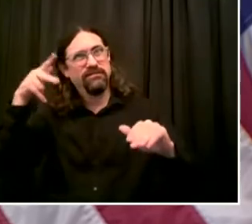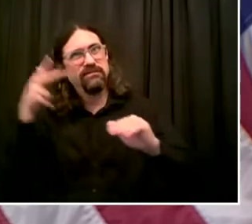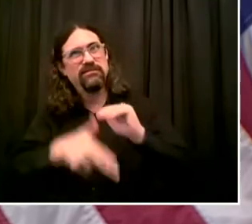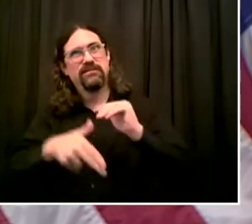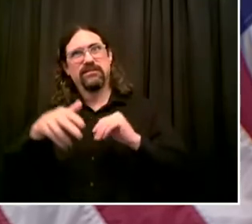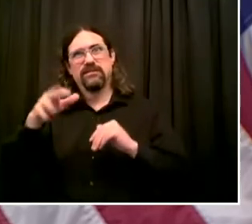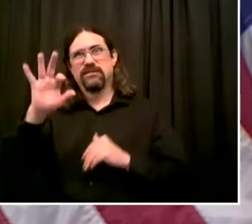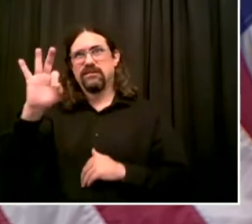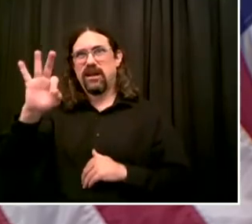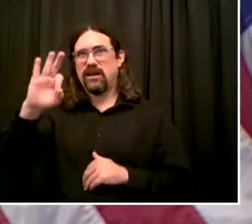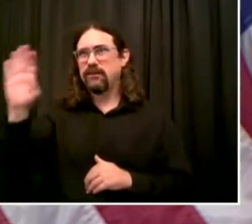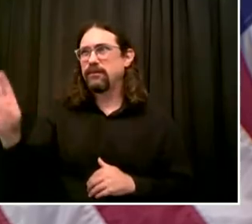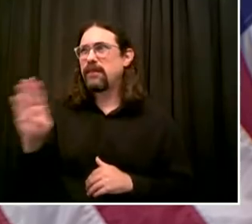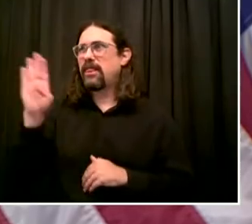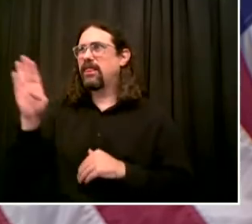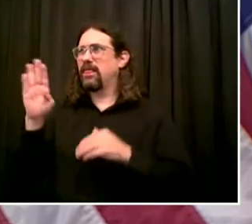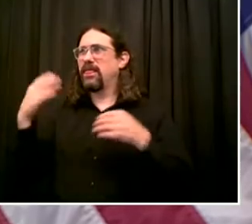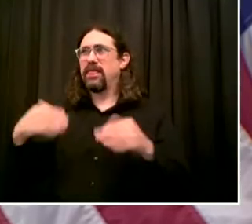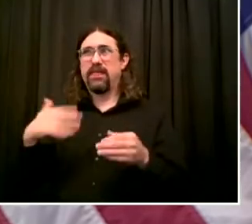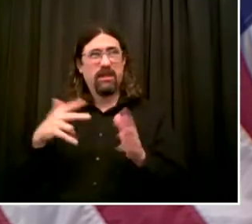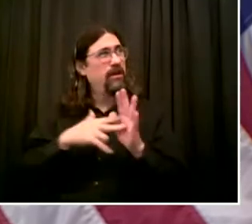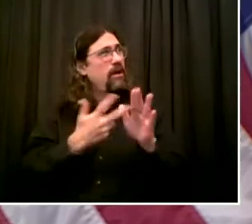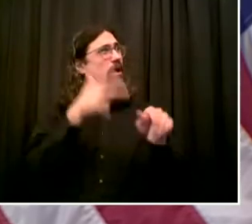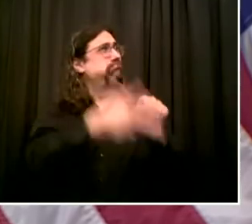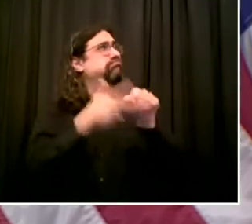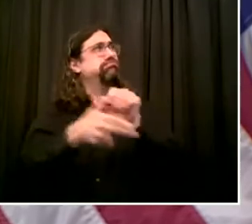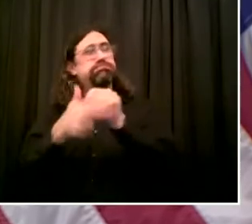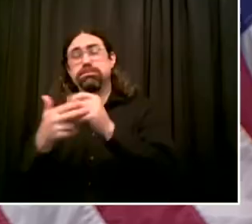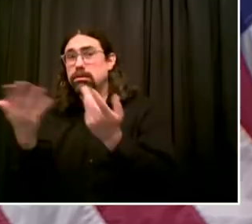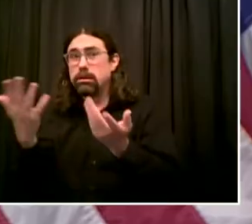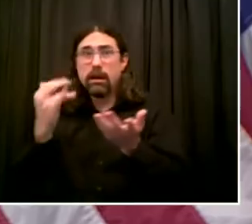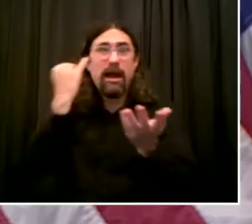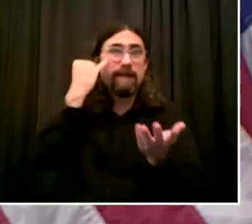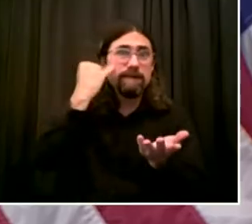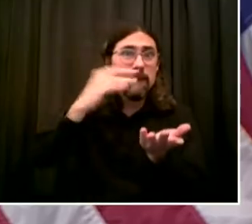LET'S ENDLESSY LT CUERVEYTHING BECAUSE WE KNOW WHAT THAT MEANS . IT WILL HUGE HUMAN BEINGS WE HAVE TO KEEP CUTTING AND